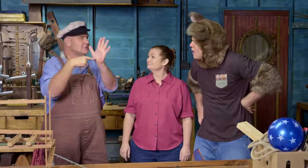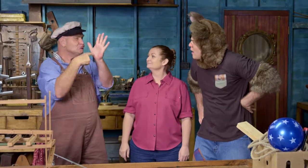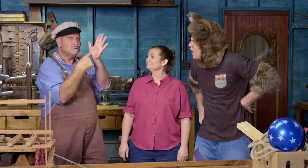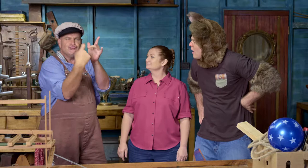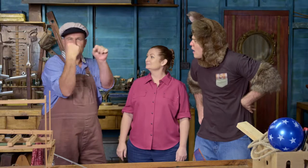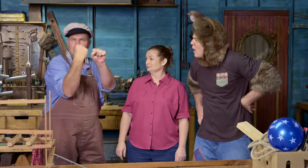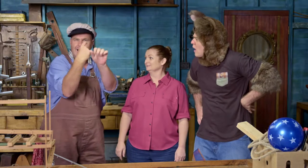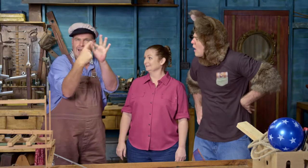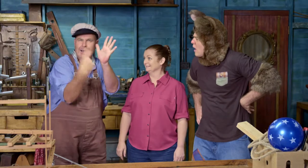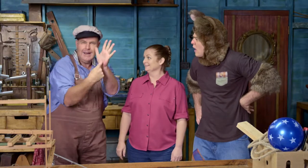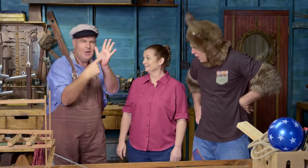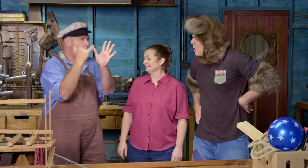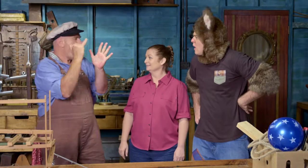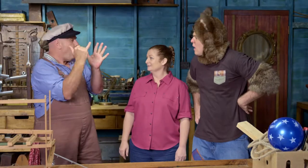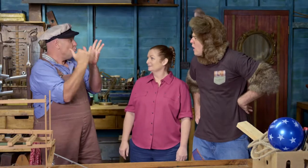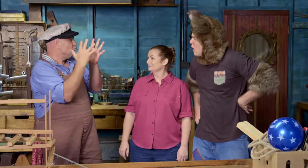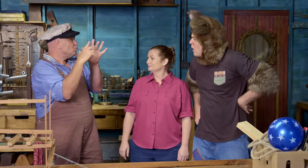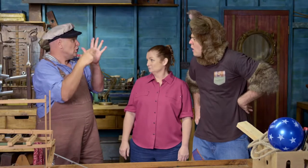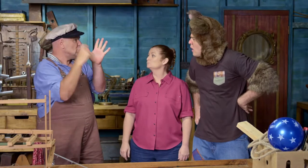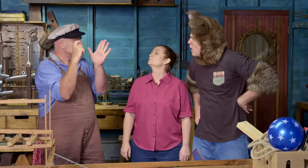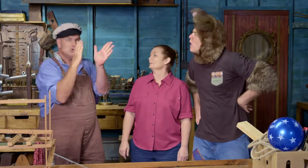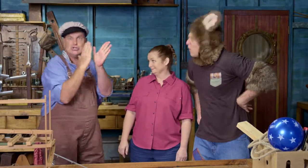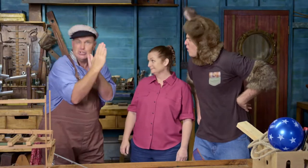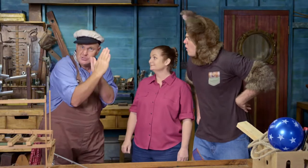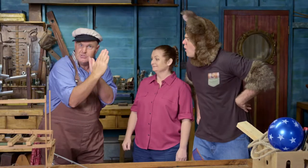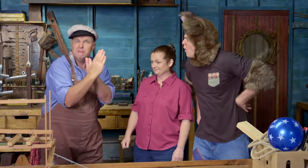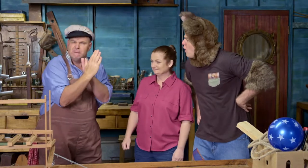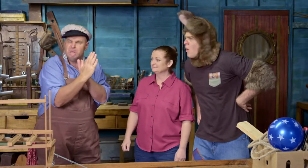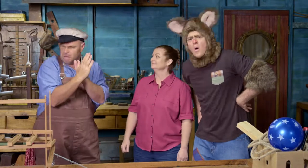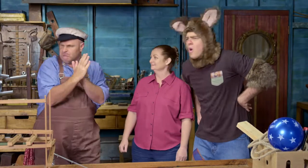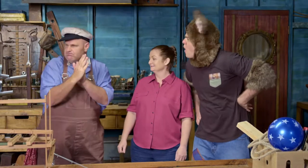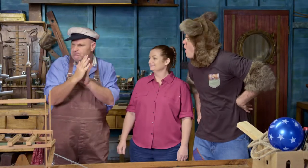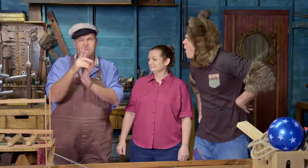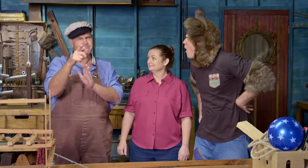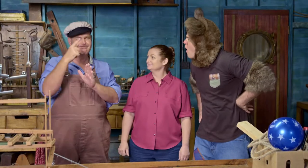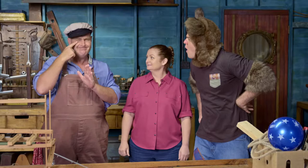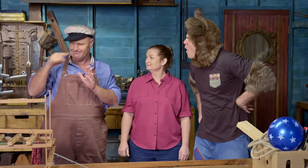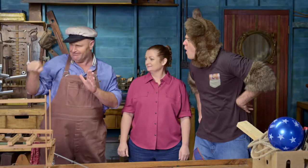We're talking about a trigger, or a switch. And that's what makes it start.